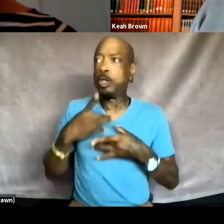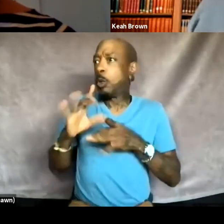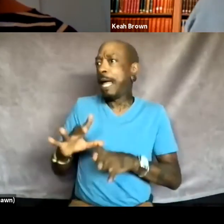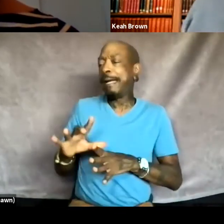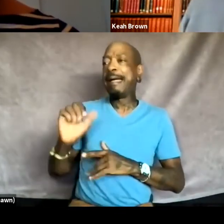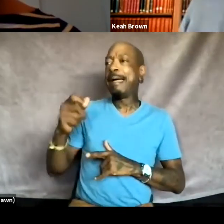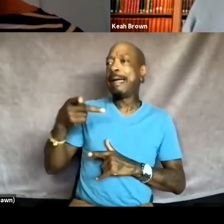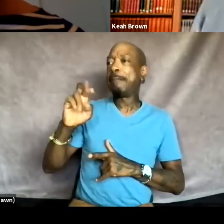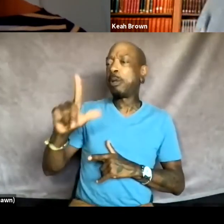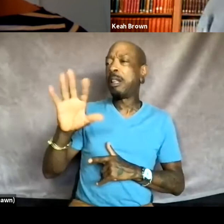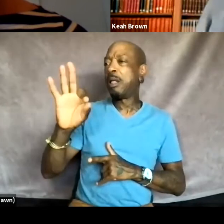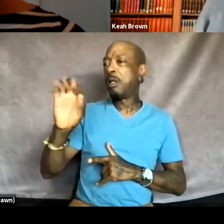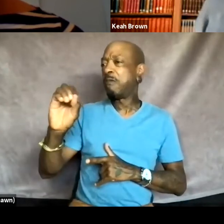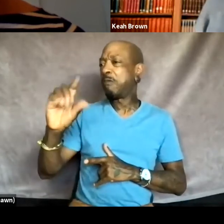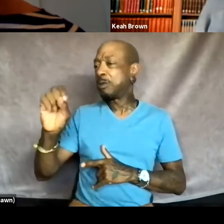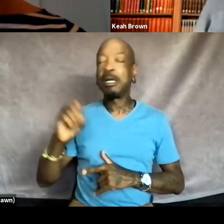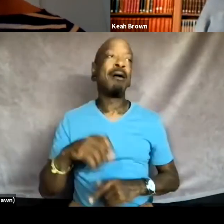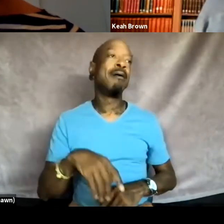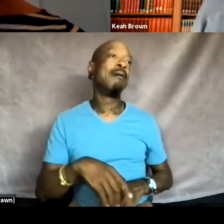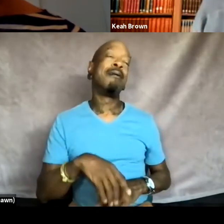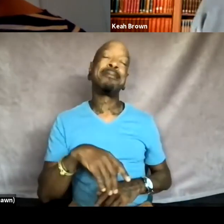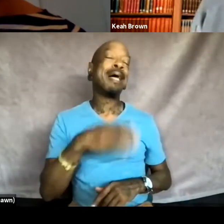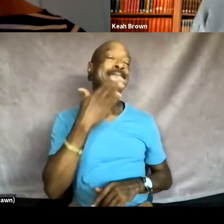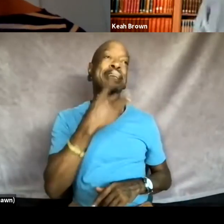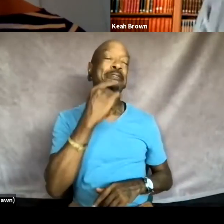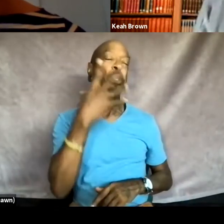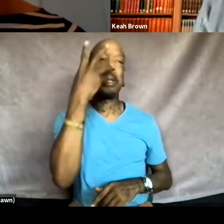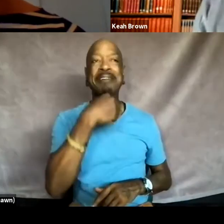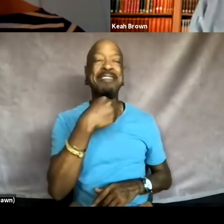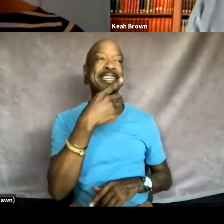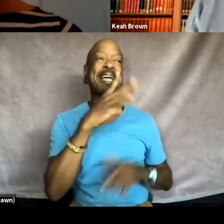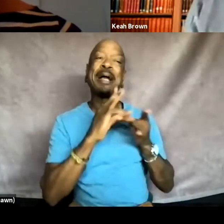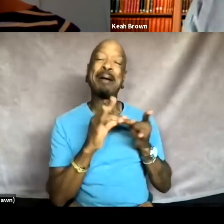Keah Brown: Well, first of all thank you so much for your lovely comments I really, really